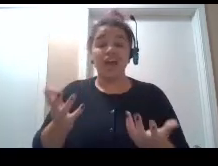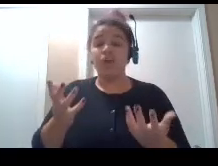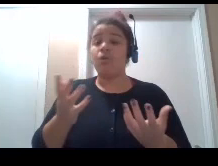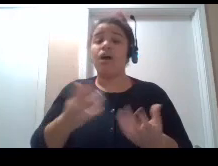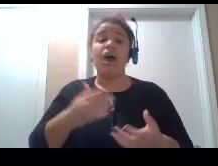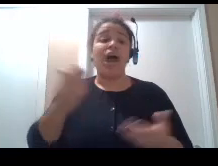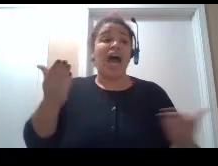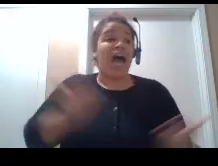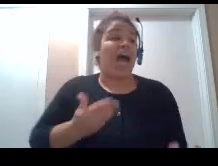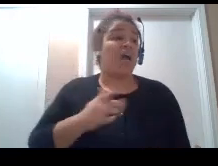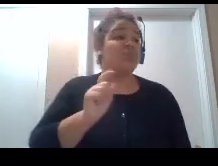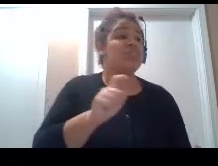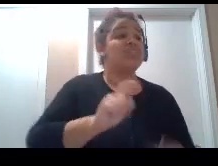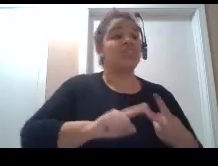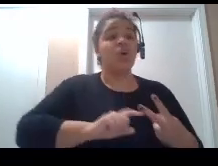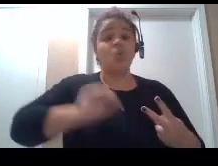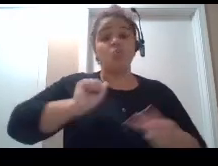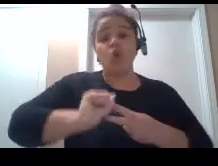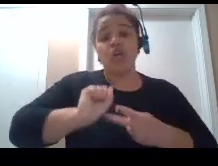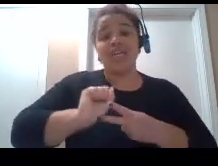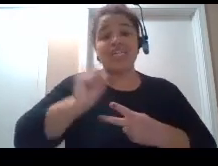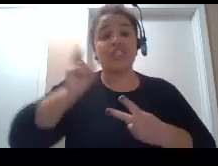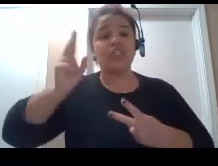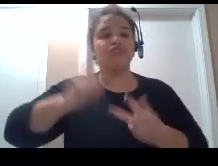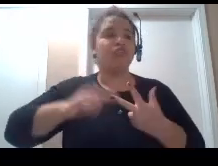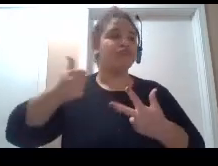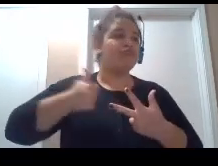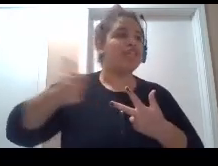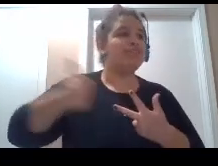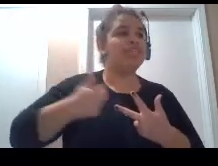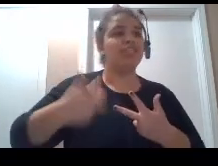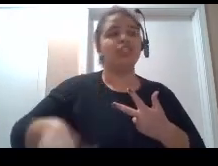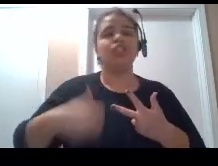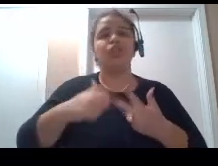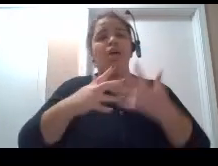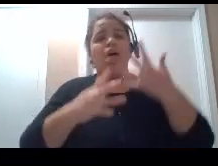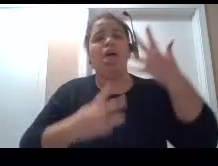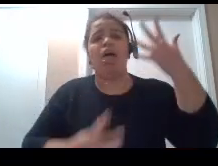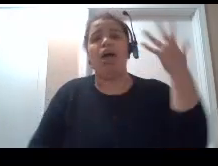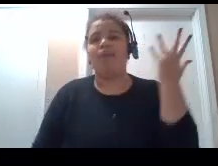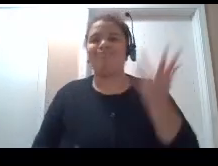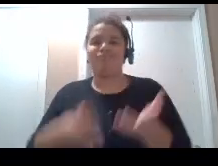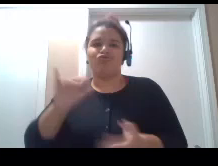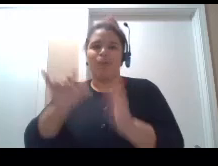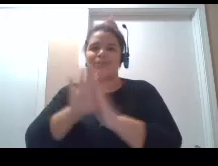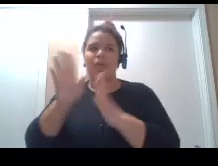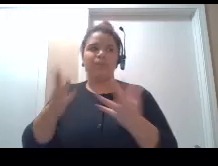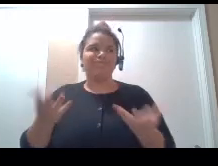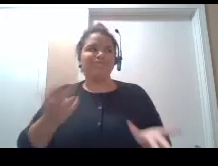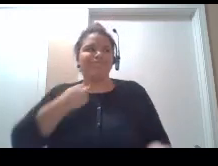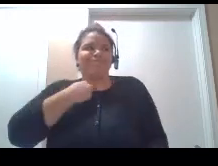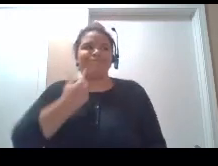hiring needs, work history, transportation issues, and a thousand other things I could do nothing about.